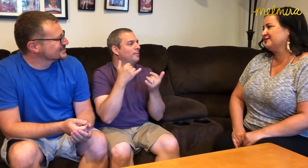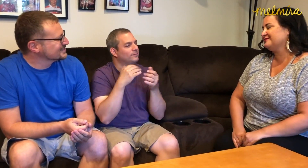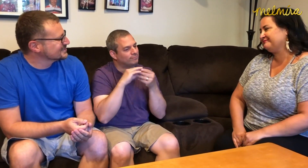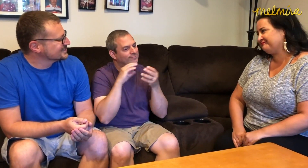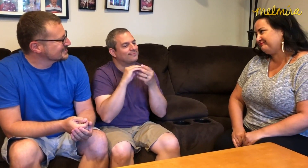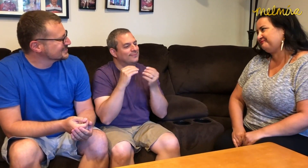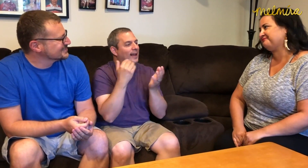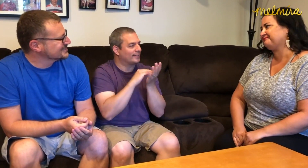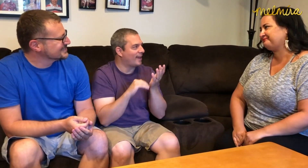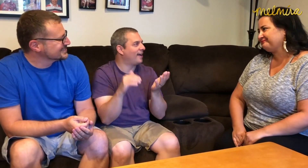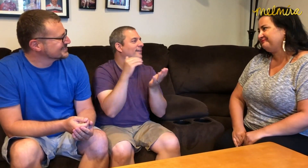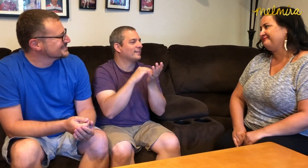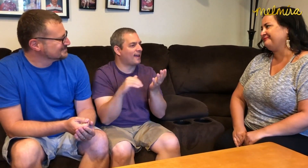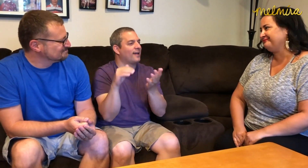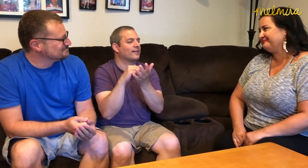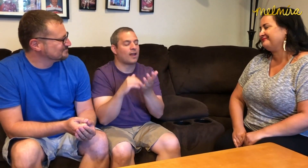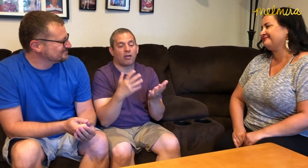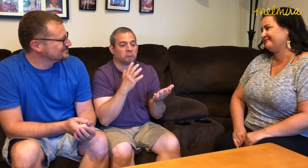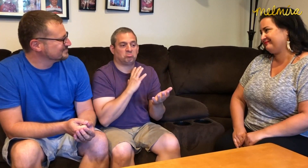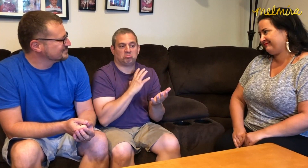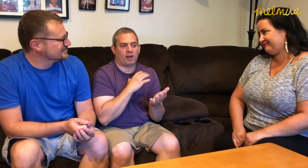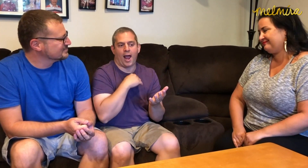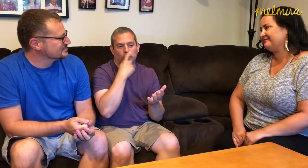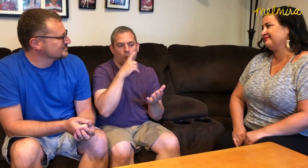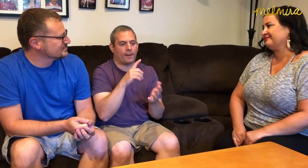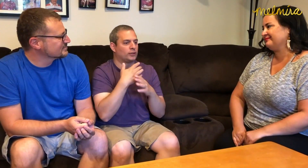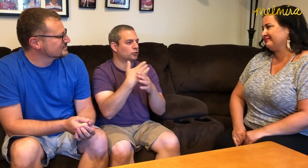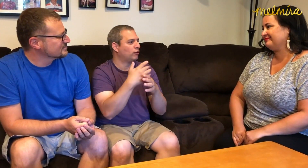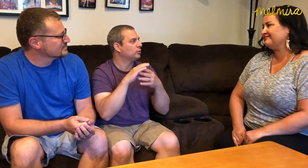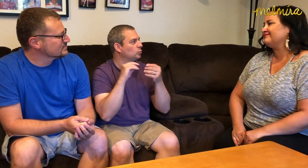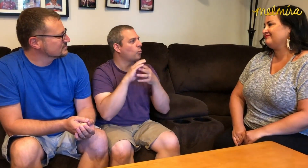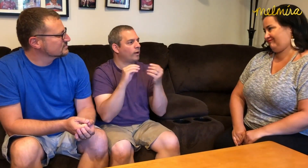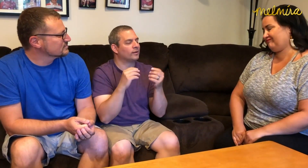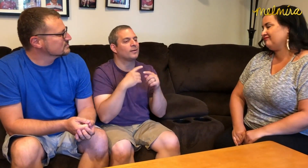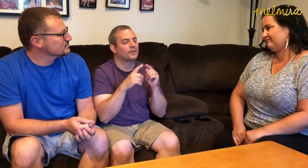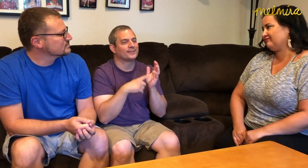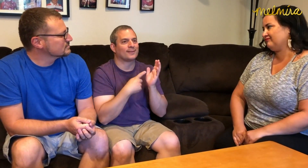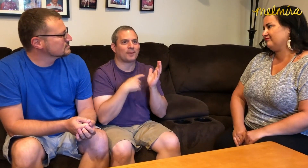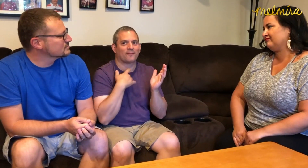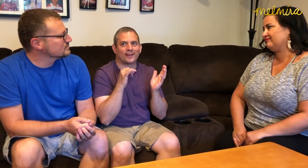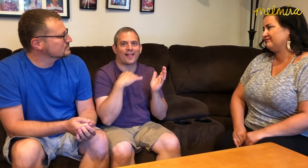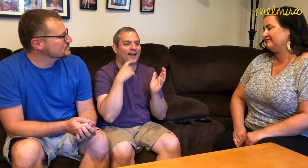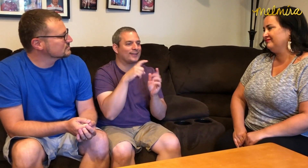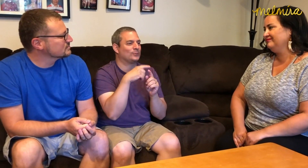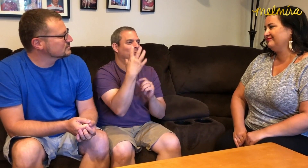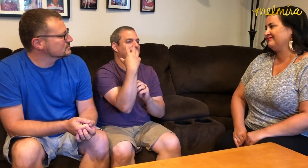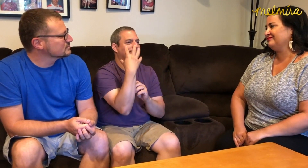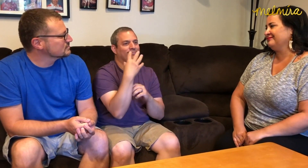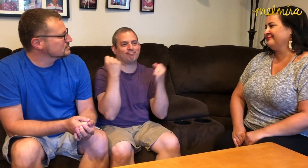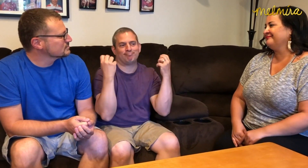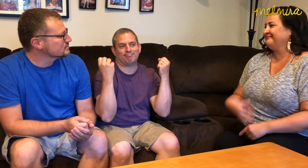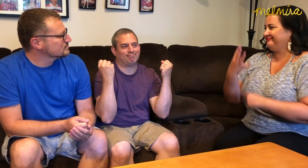playing the same stories again and again. But that's fine, I don't mind sharing our stories, but sometimes I felt like I need to film our stories in ASL.